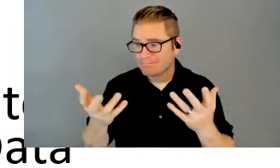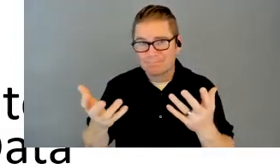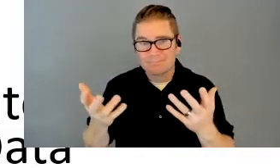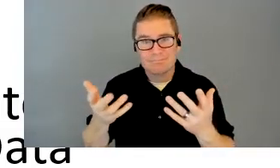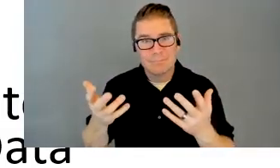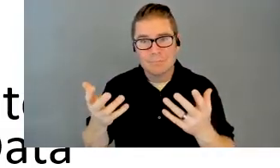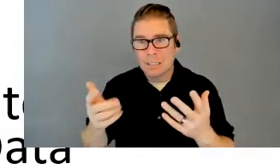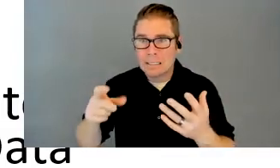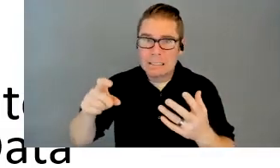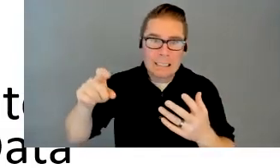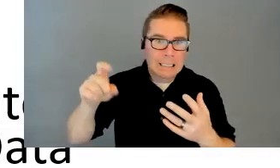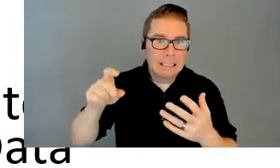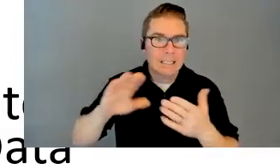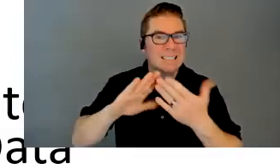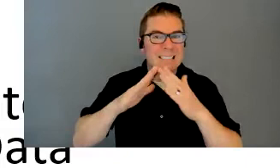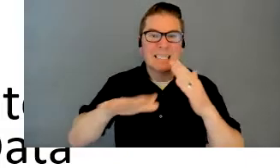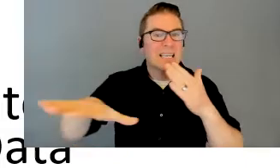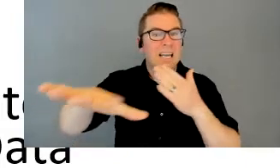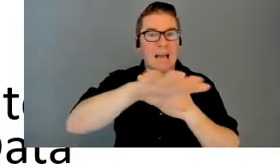It is important to our community that all of our students are successful.